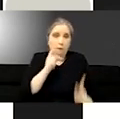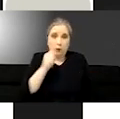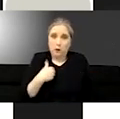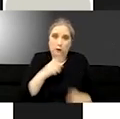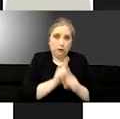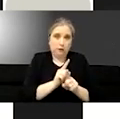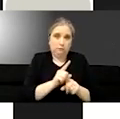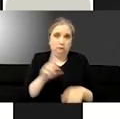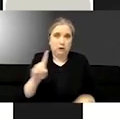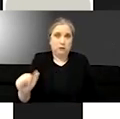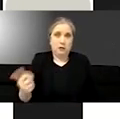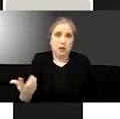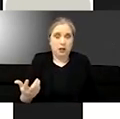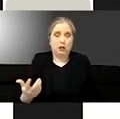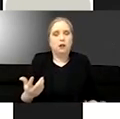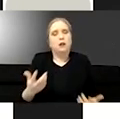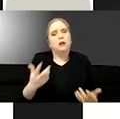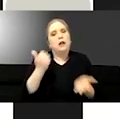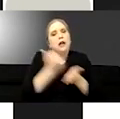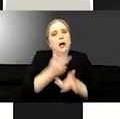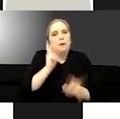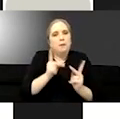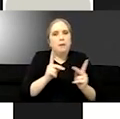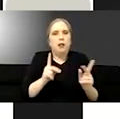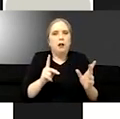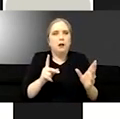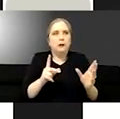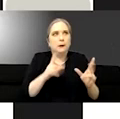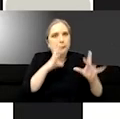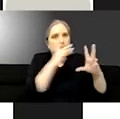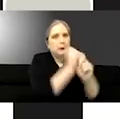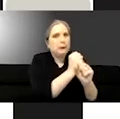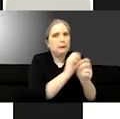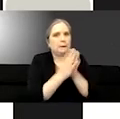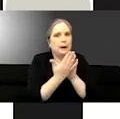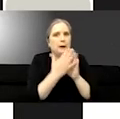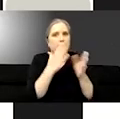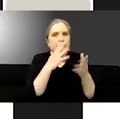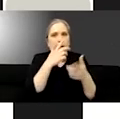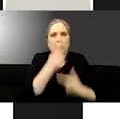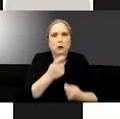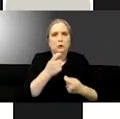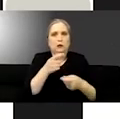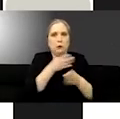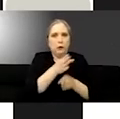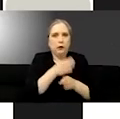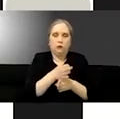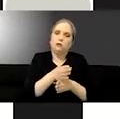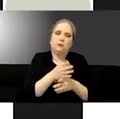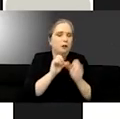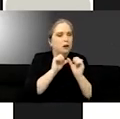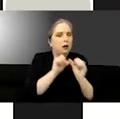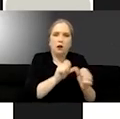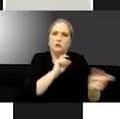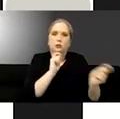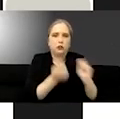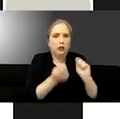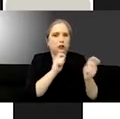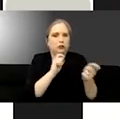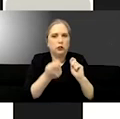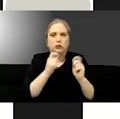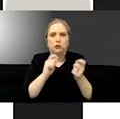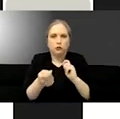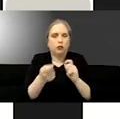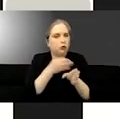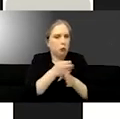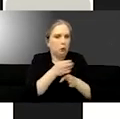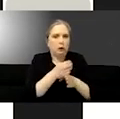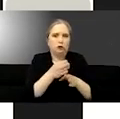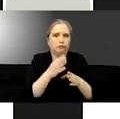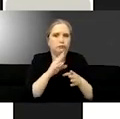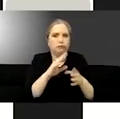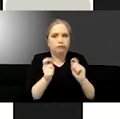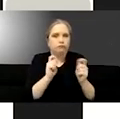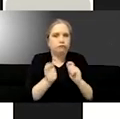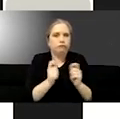Careers are changing. They're constantly changing. So, unlike all of us, when we were at camp, and we were pursuing things in the future, the model at that point was people got a job, and pretty much stayed in that job the rest of their life.